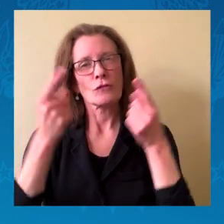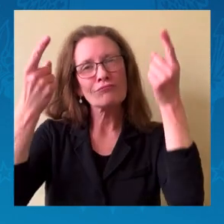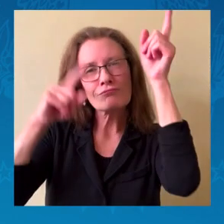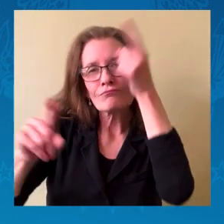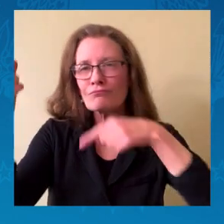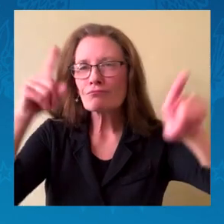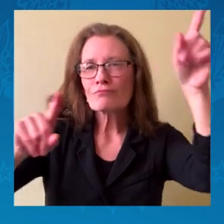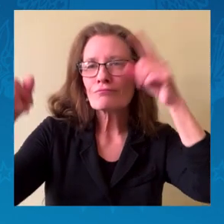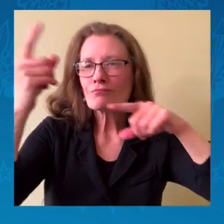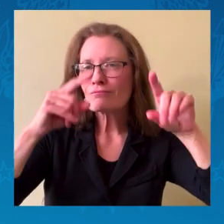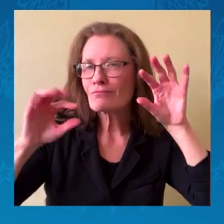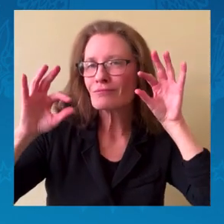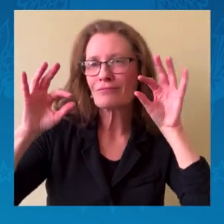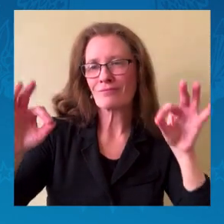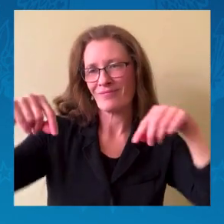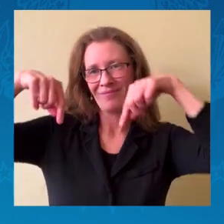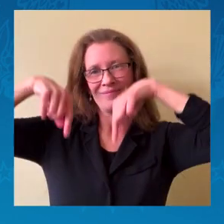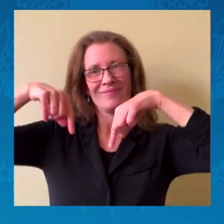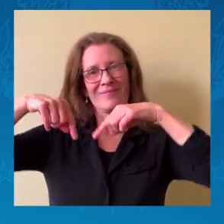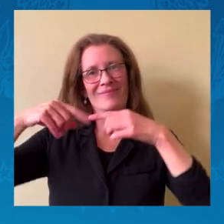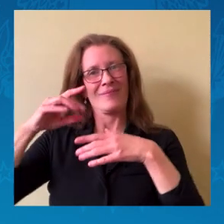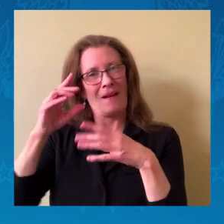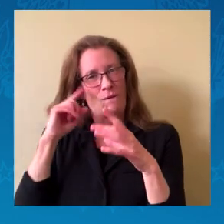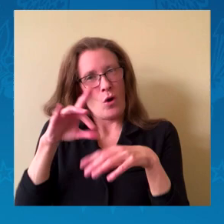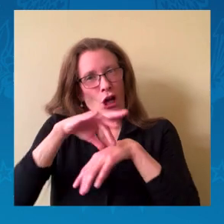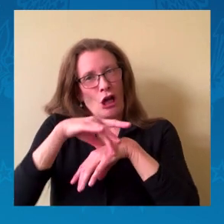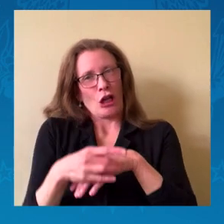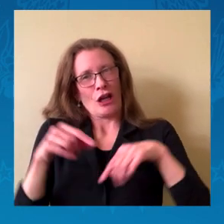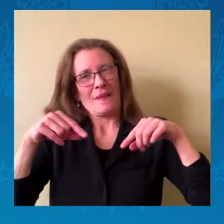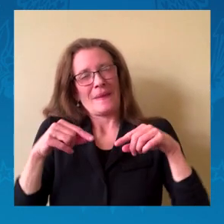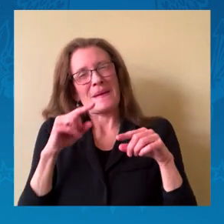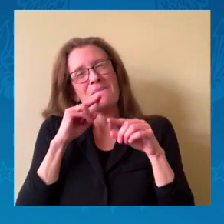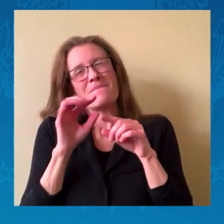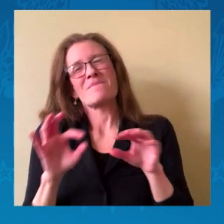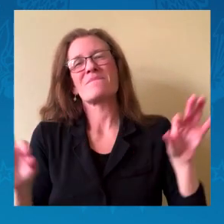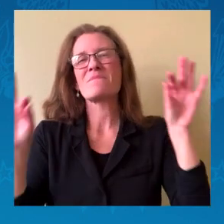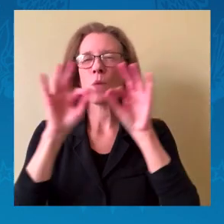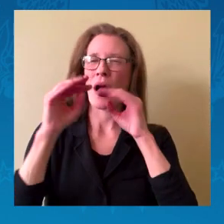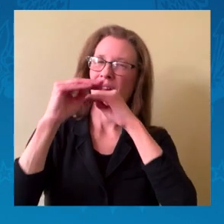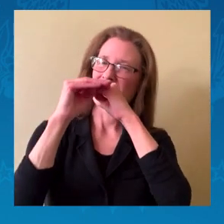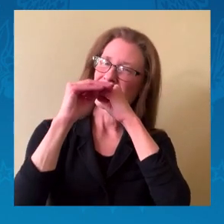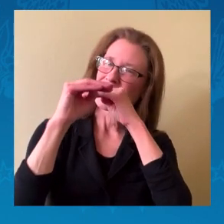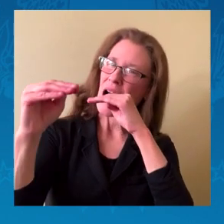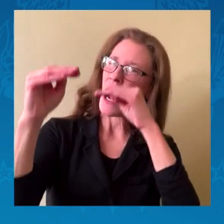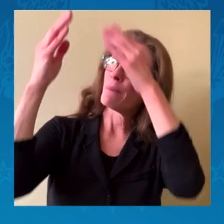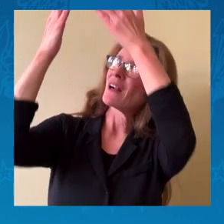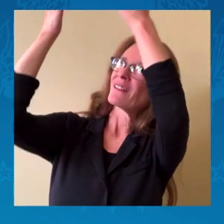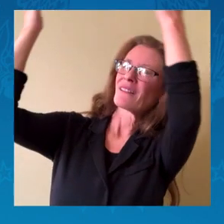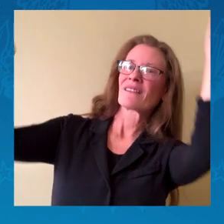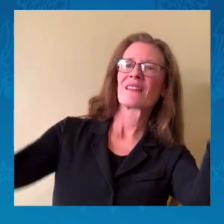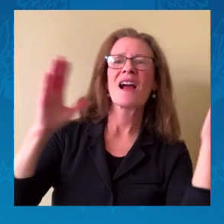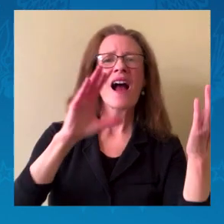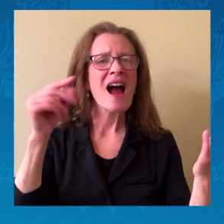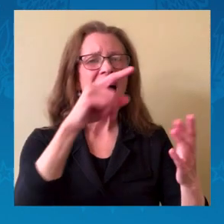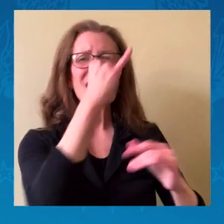and that can help sustain a stable and open international system that extends to space as well. And so I look forward to working under your leadership,